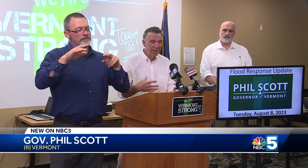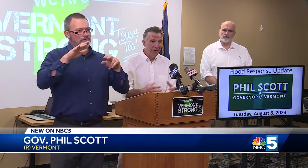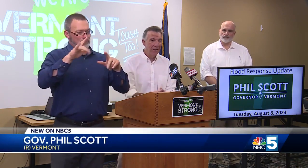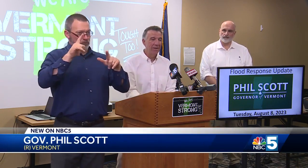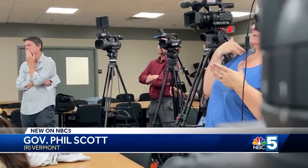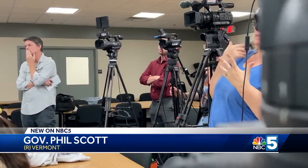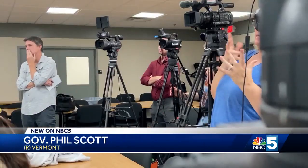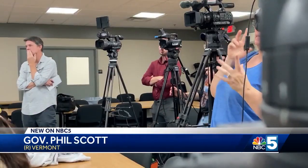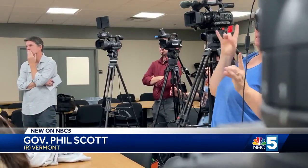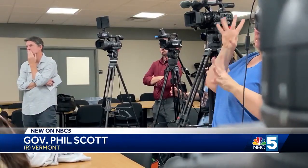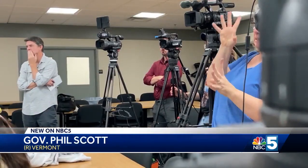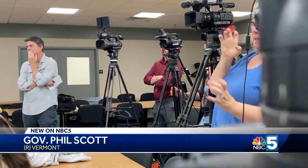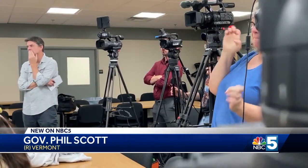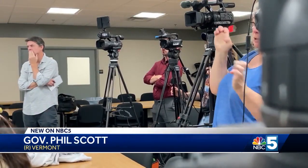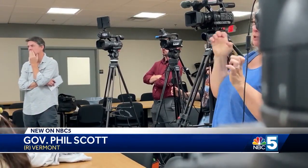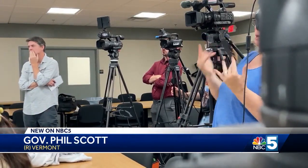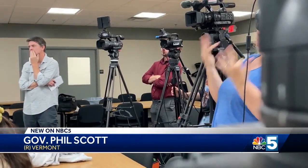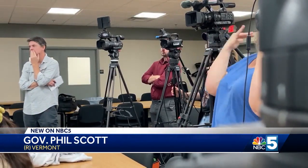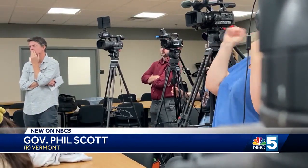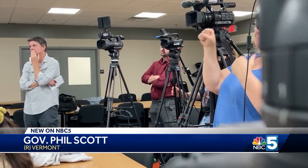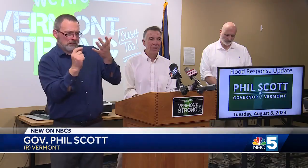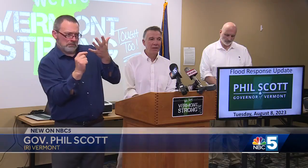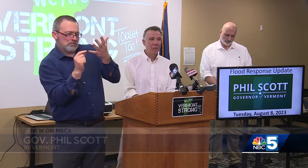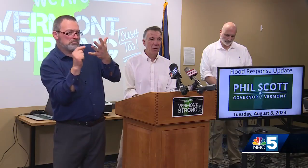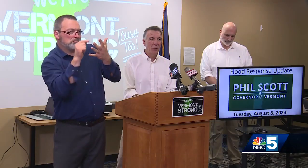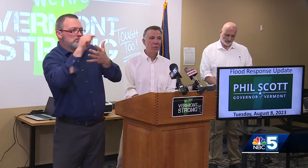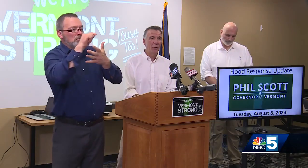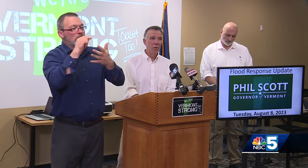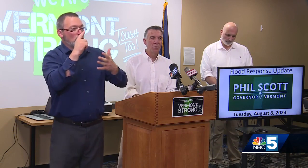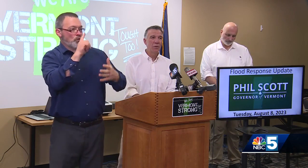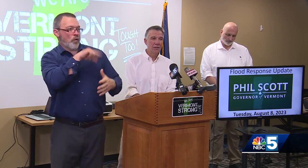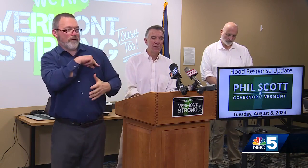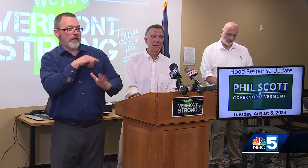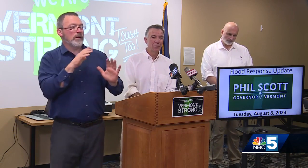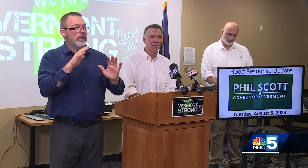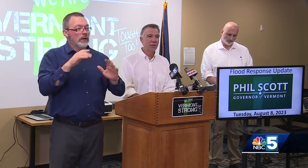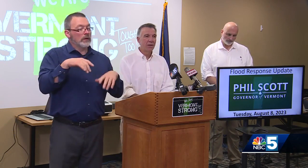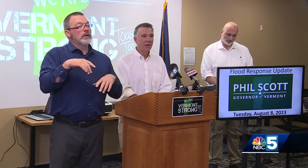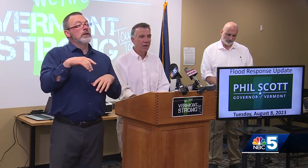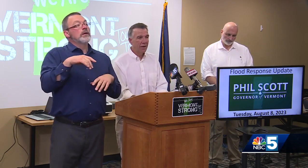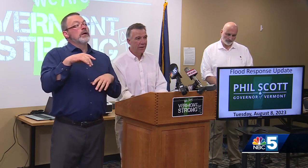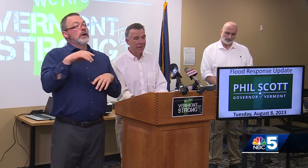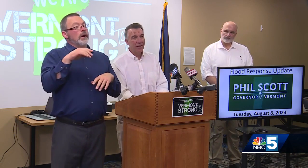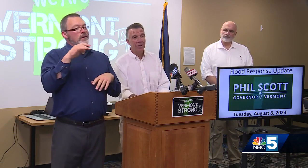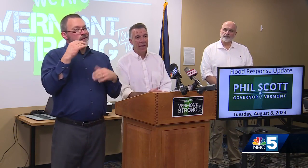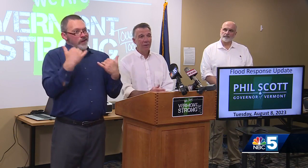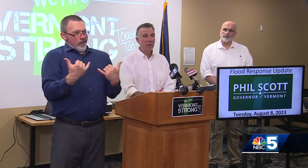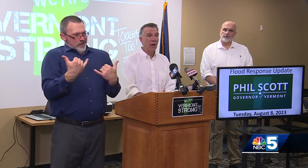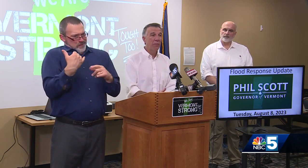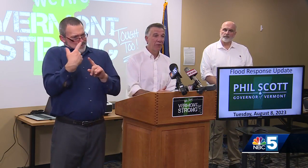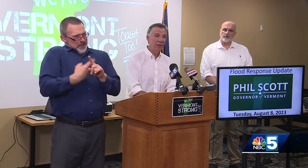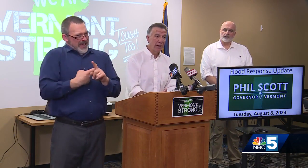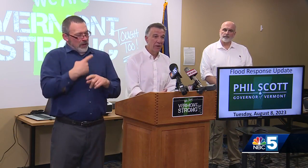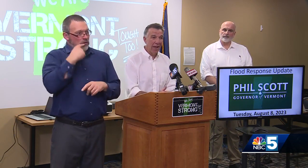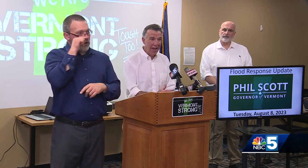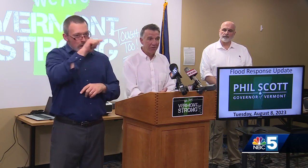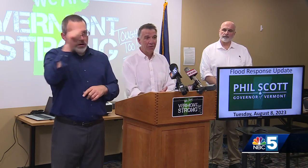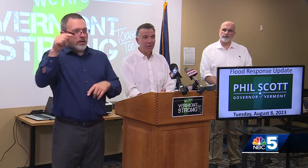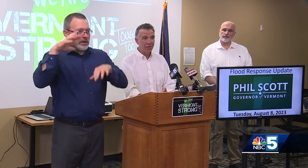ASSISTANCE PROGRAM. 11;33;49;20- 11;33;56;08 scott